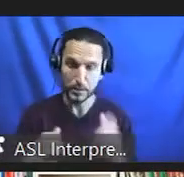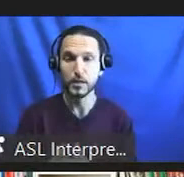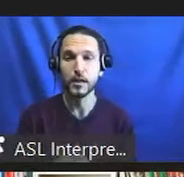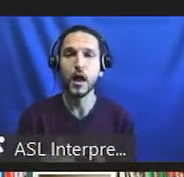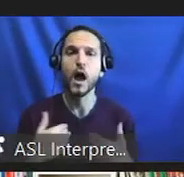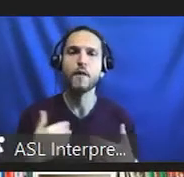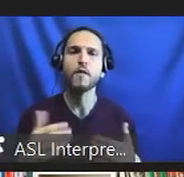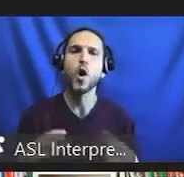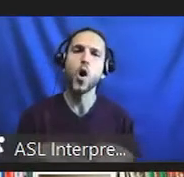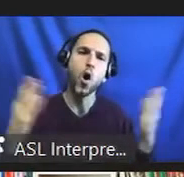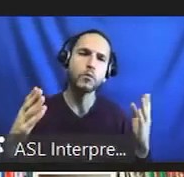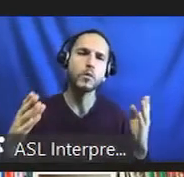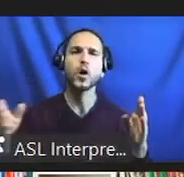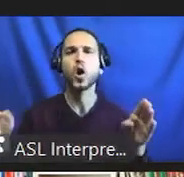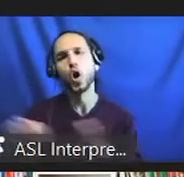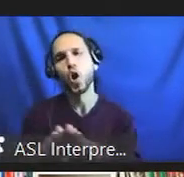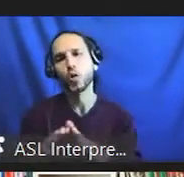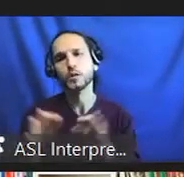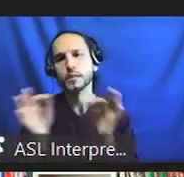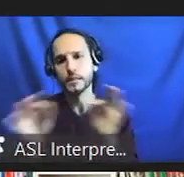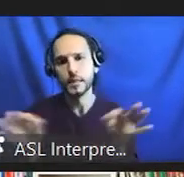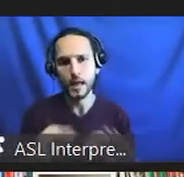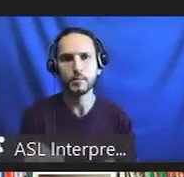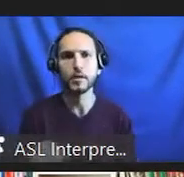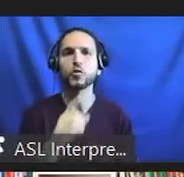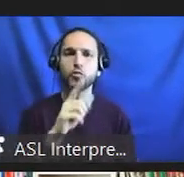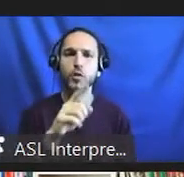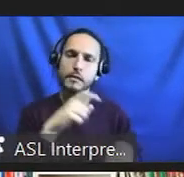open and closed captioning, including real-time captioning.